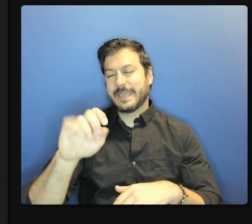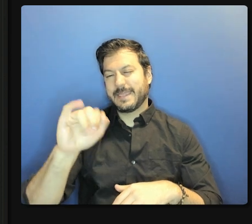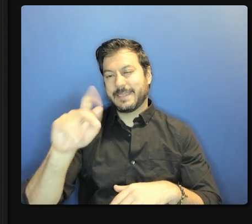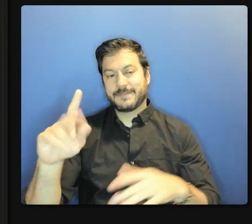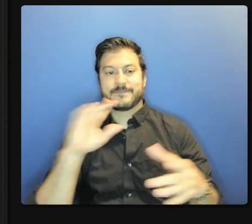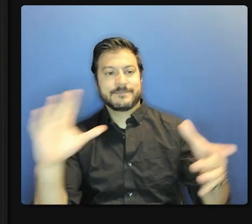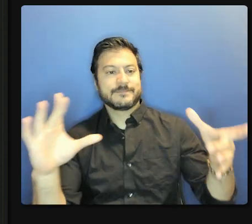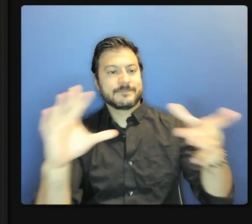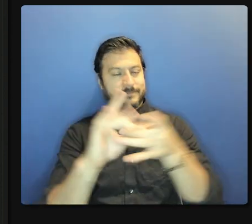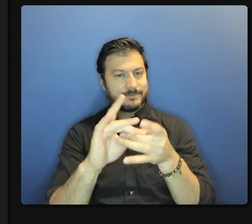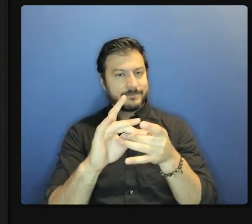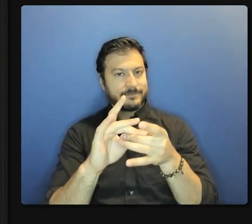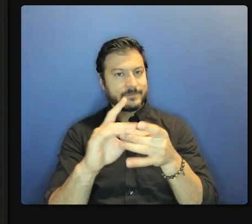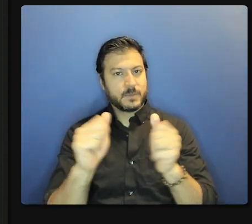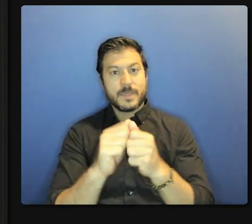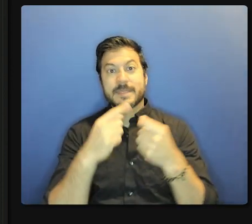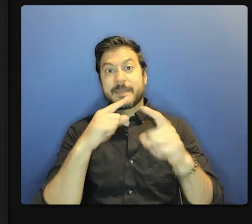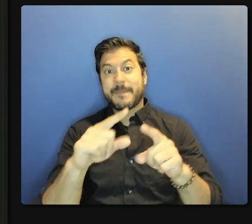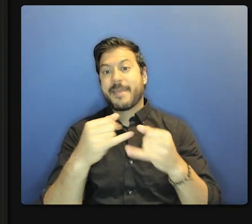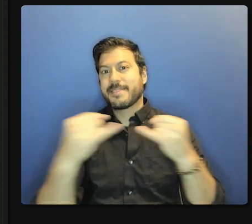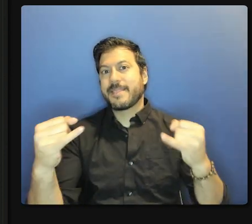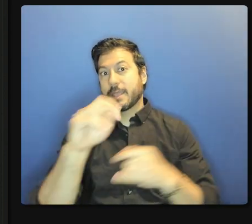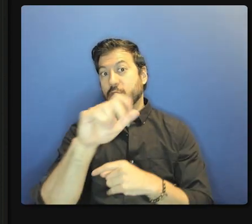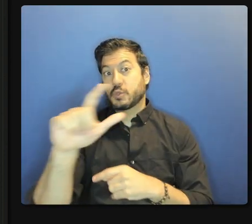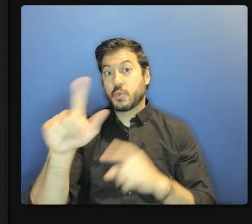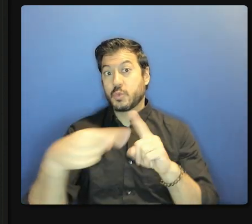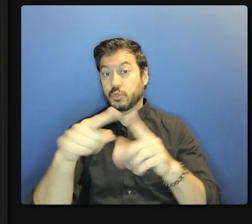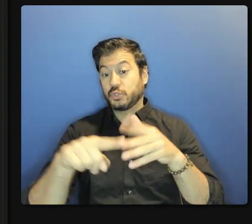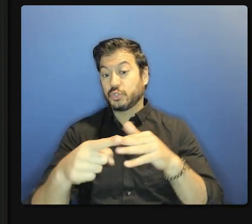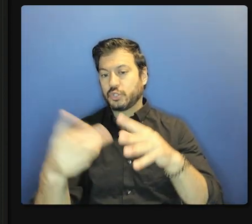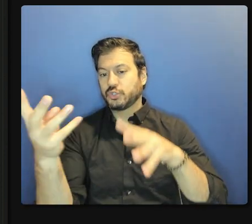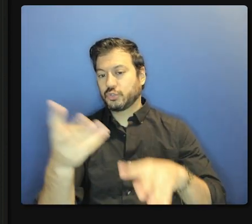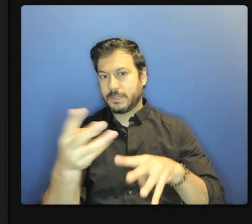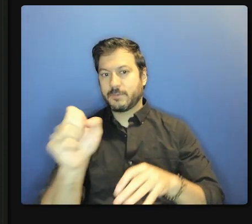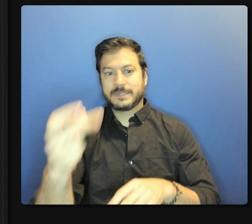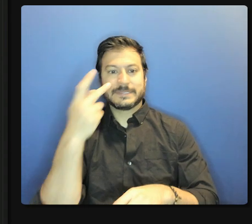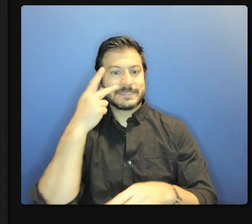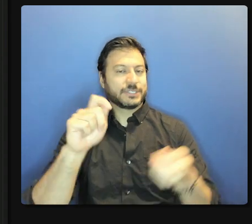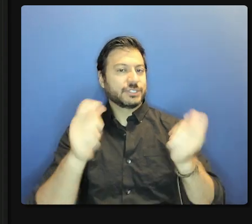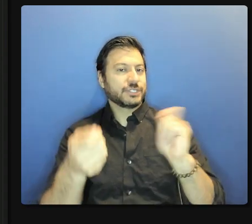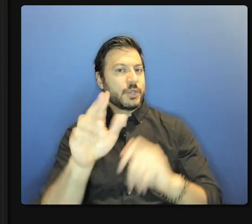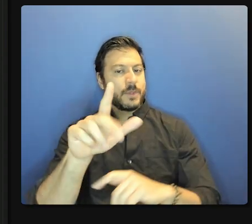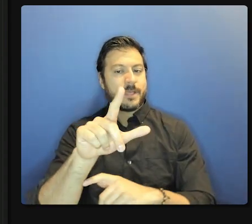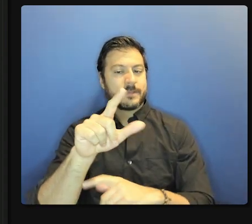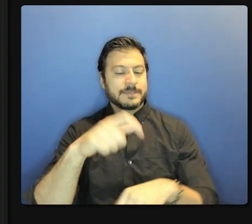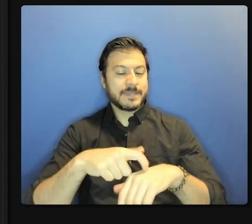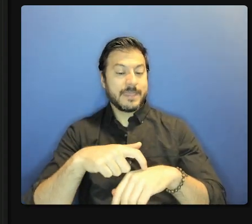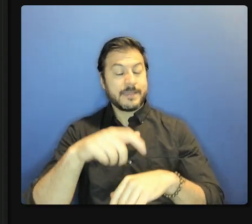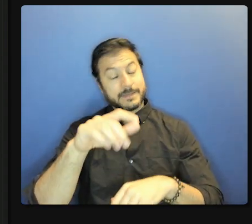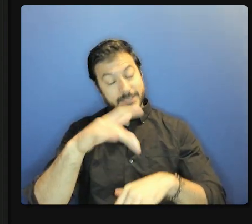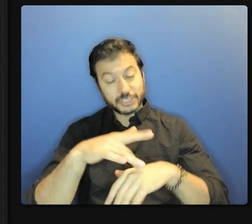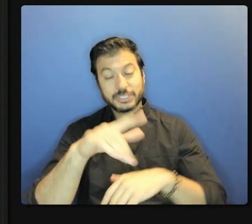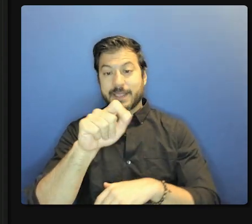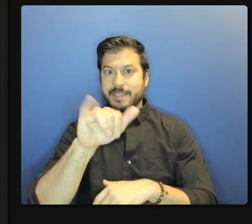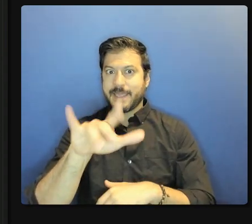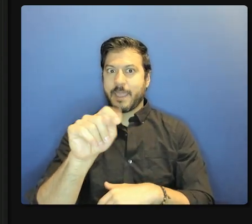This establishes a connection to our command line tooling so when you start a stream you can see changes to your touch layout instantly.